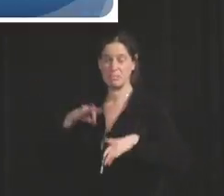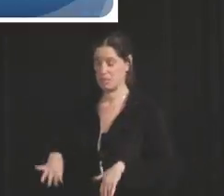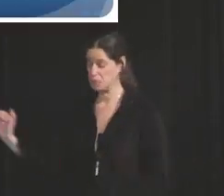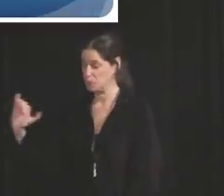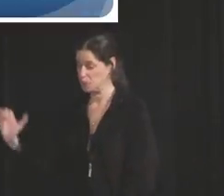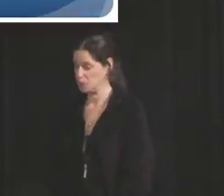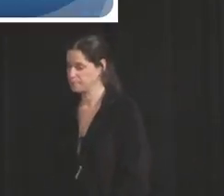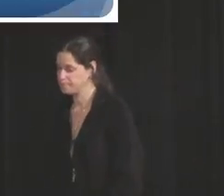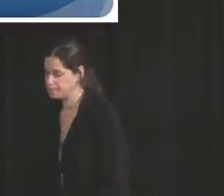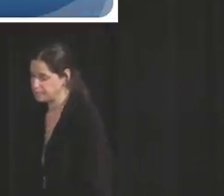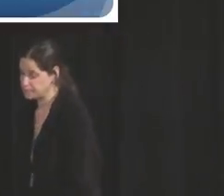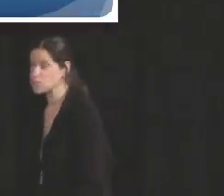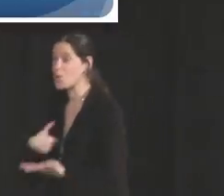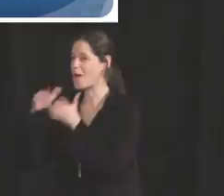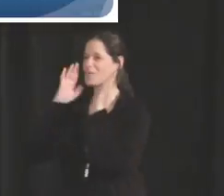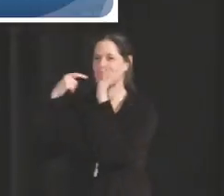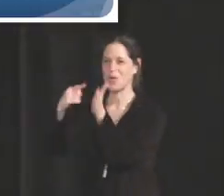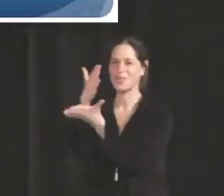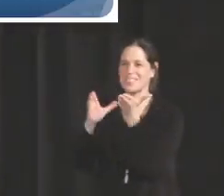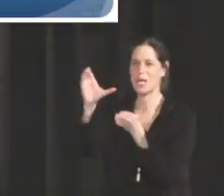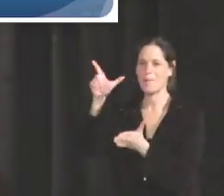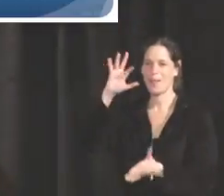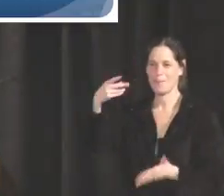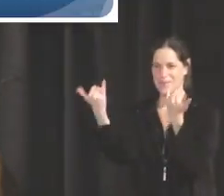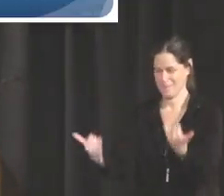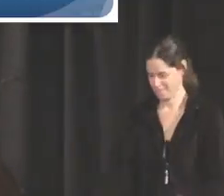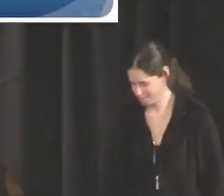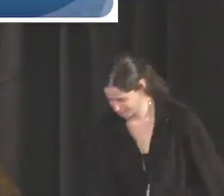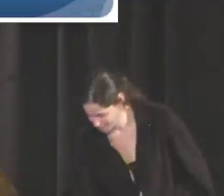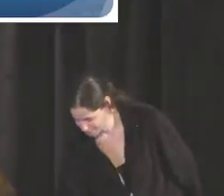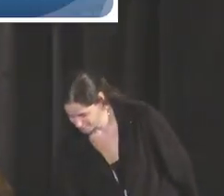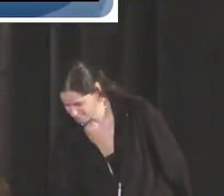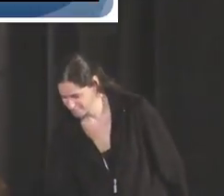this and benefit from it. So I'm going to show you just a little clip